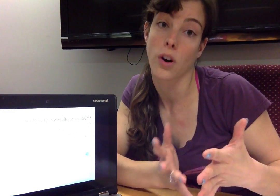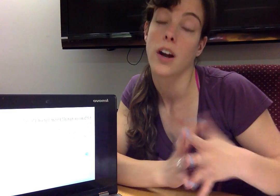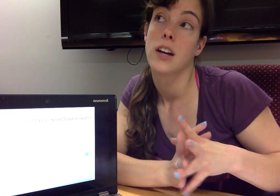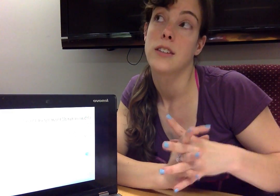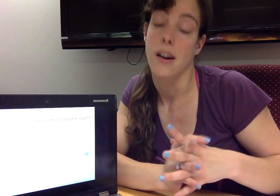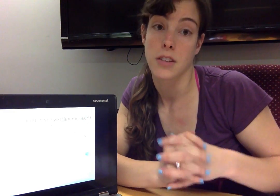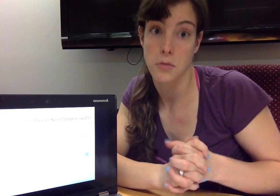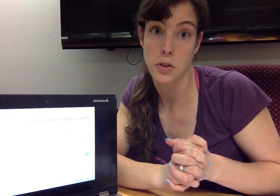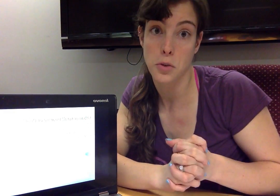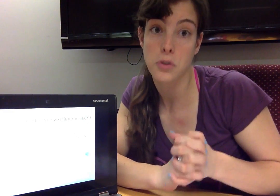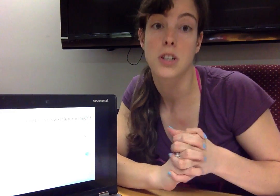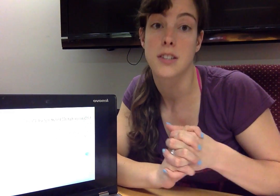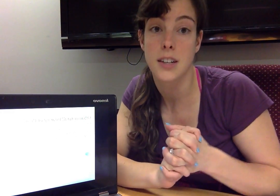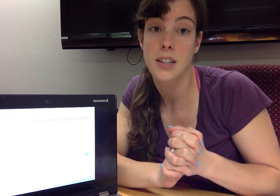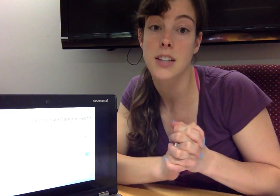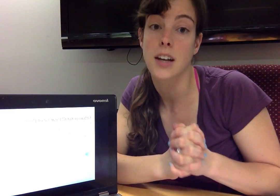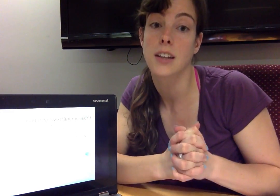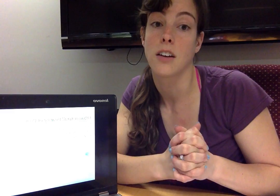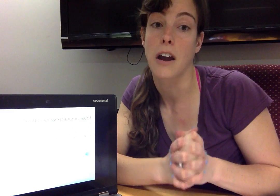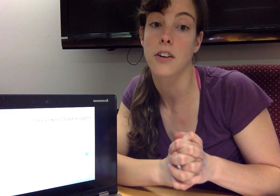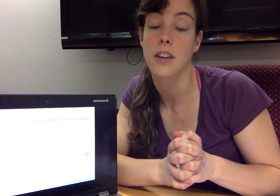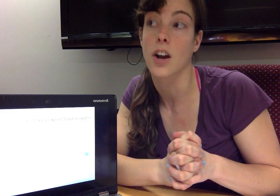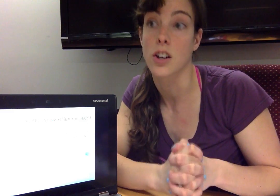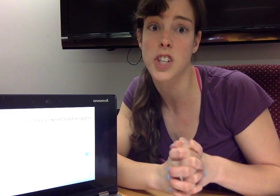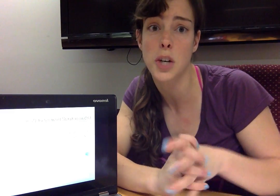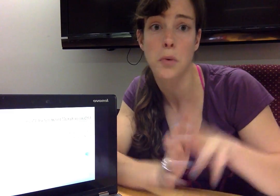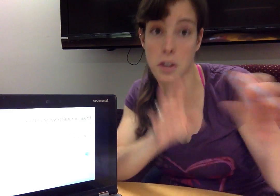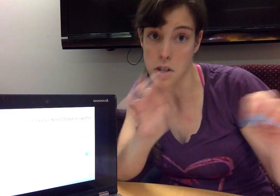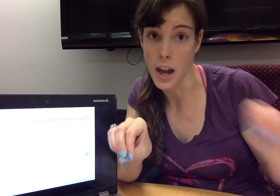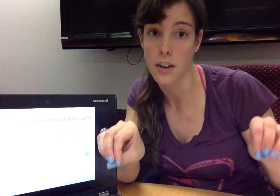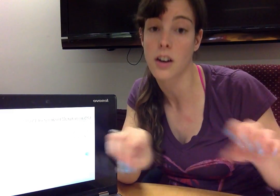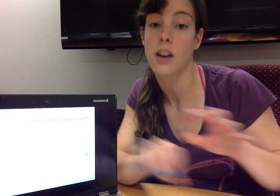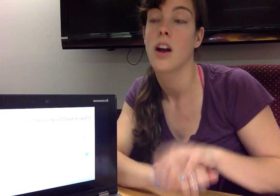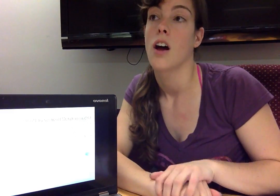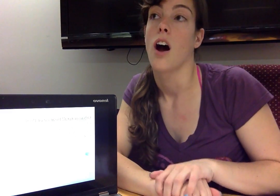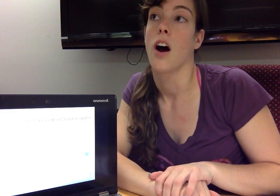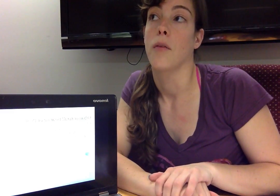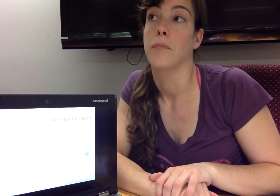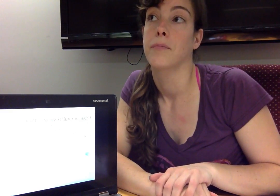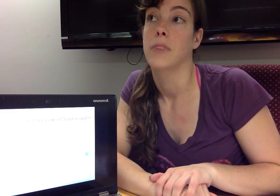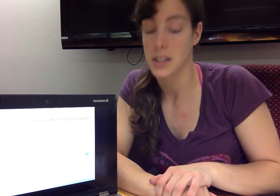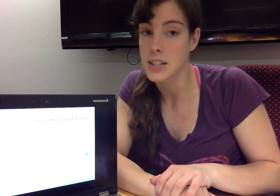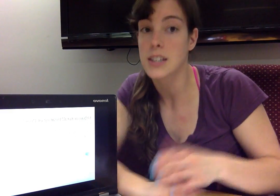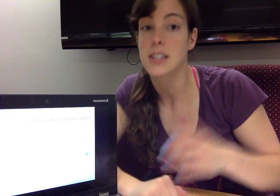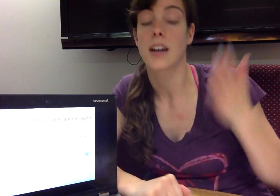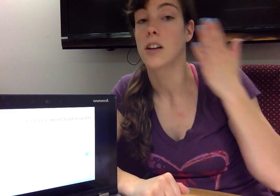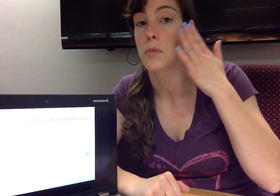tend to be more Deaf individuals in the city and country where they're scattered citysetting you